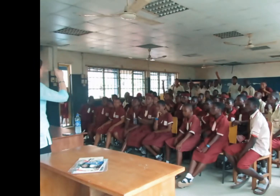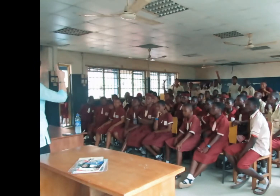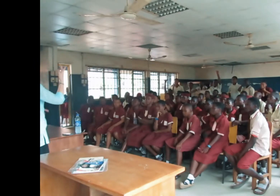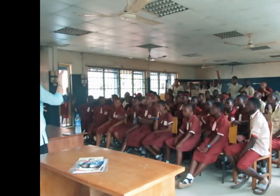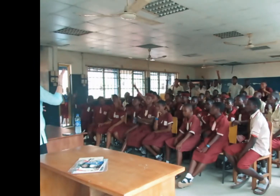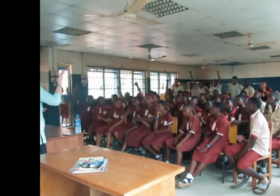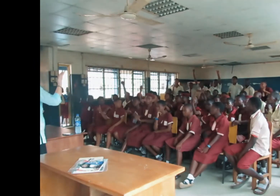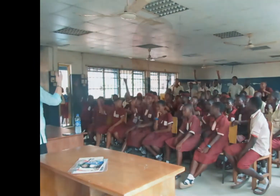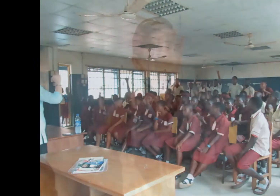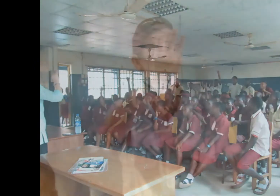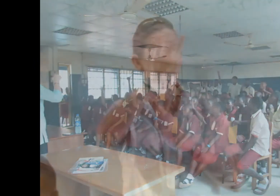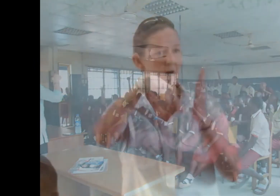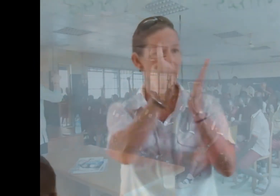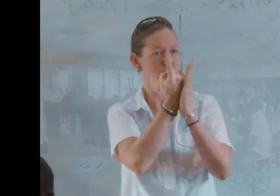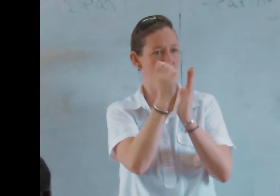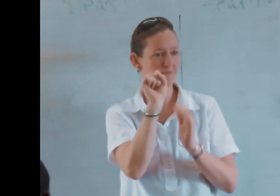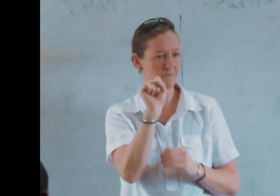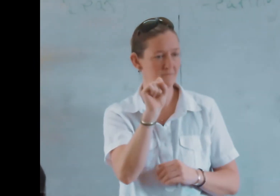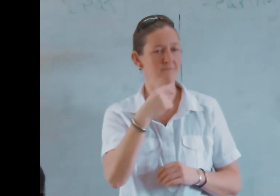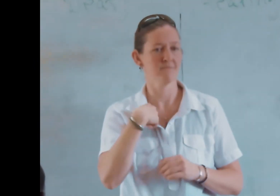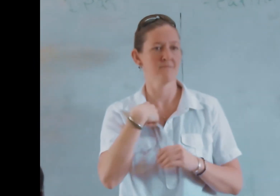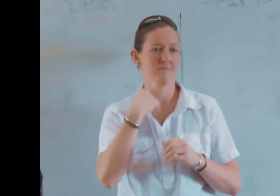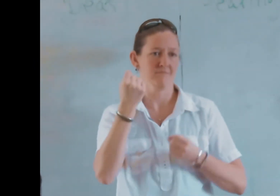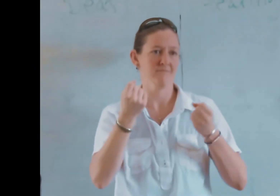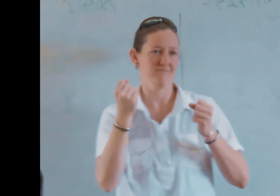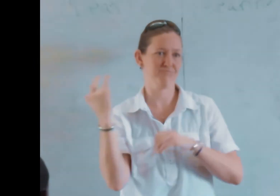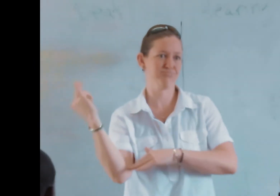this, I can t understand why and how we got to this